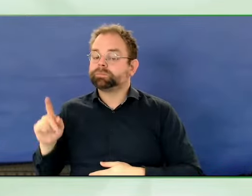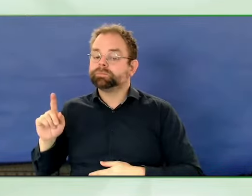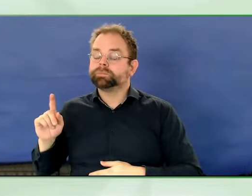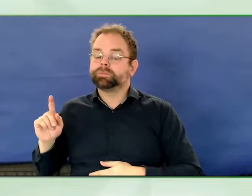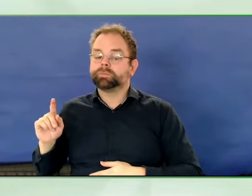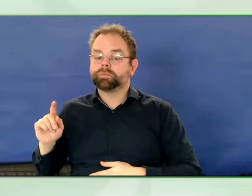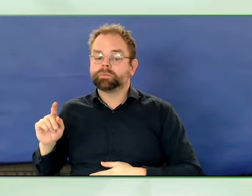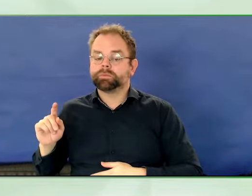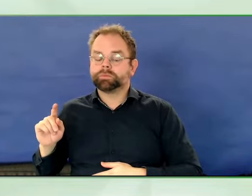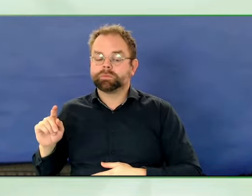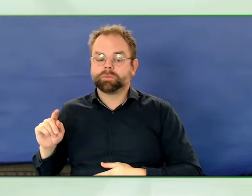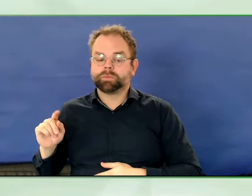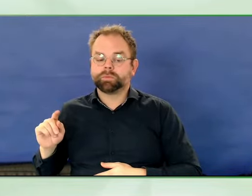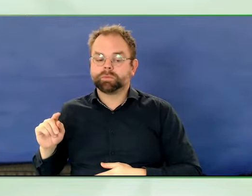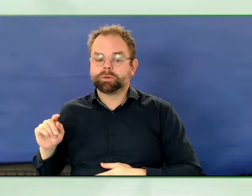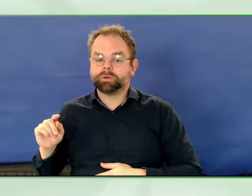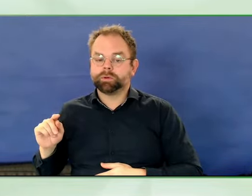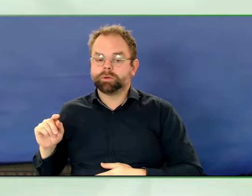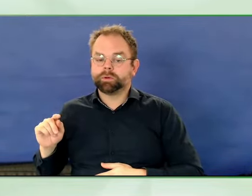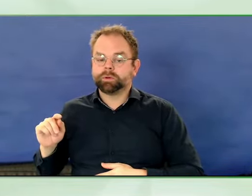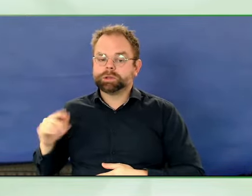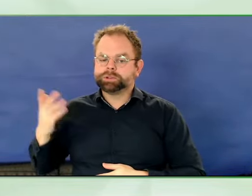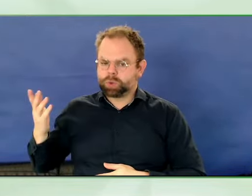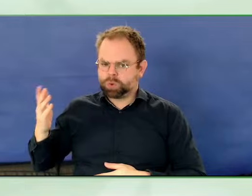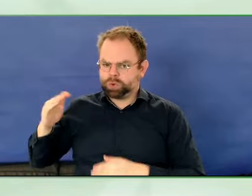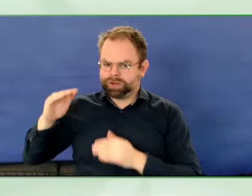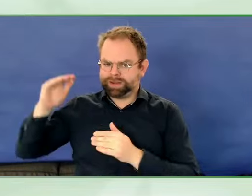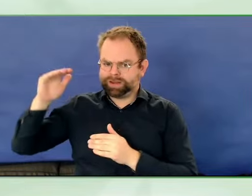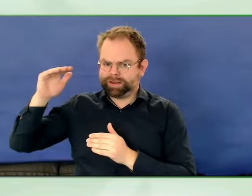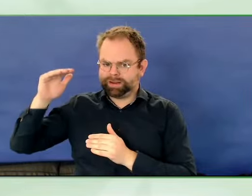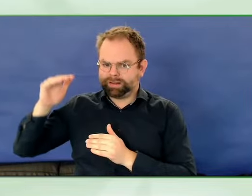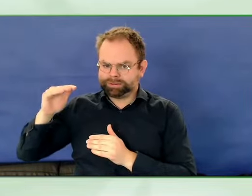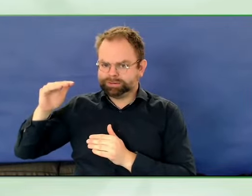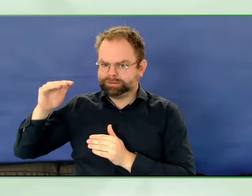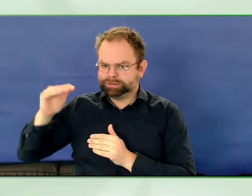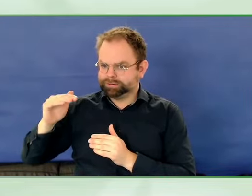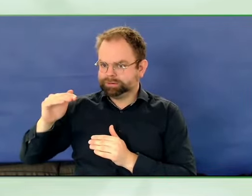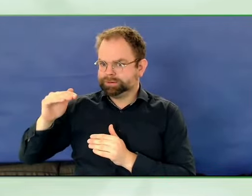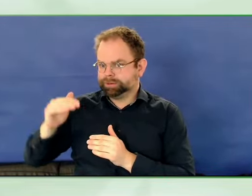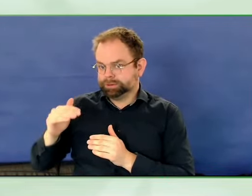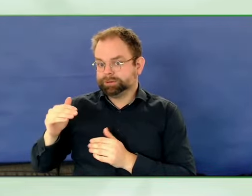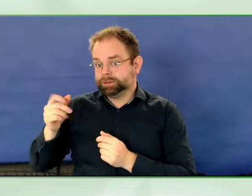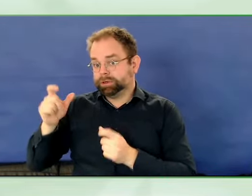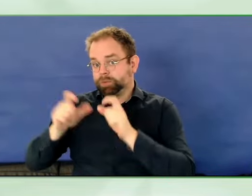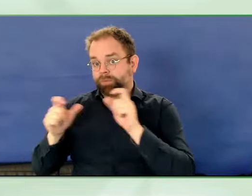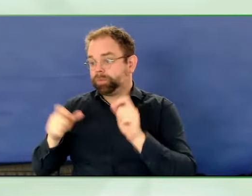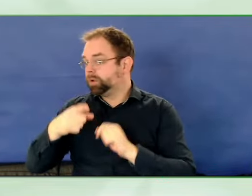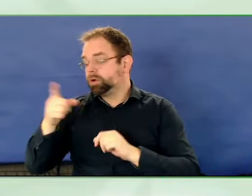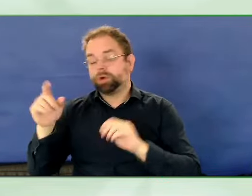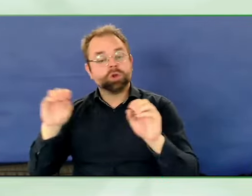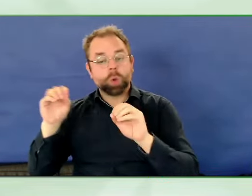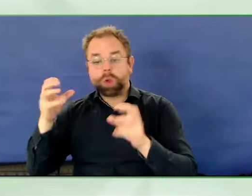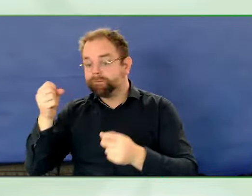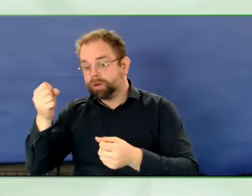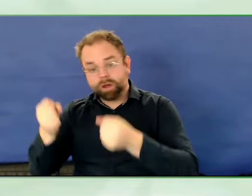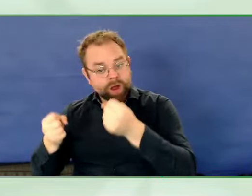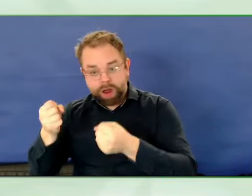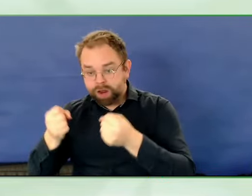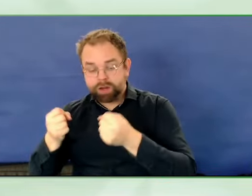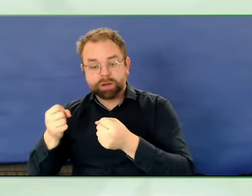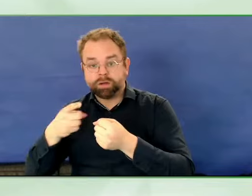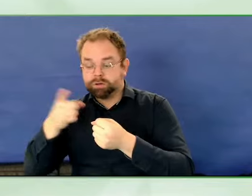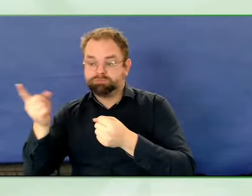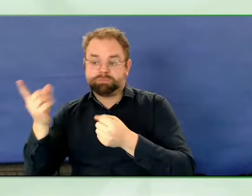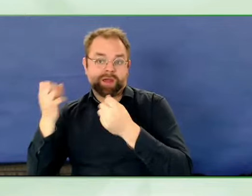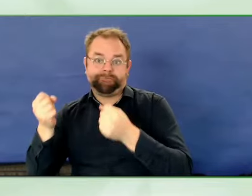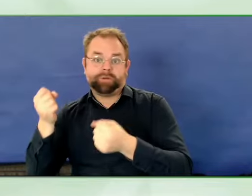Those sorts of things, I think the British prime minister Margaret Thatcher once said